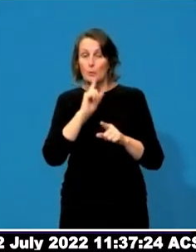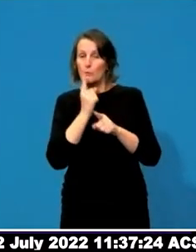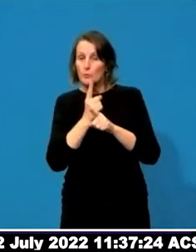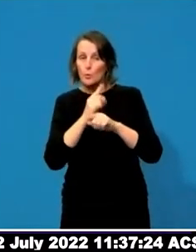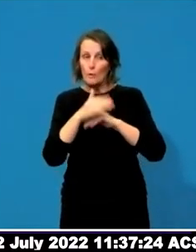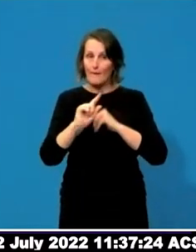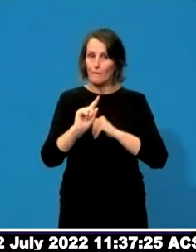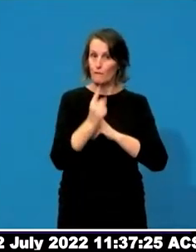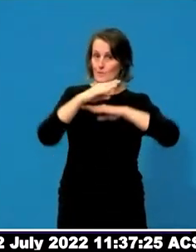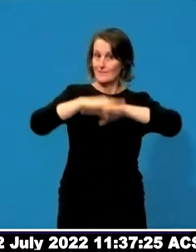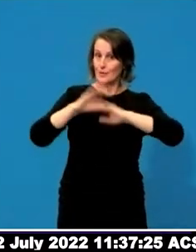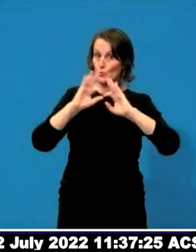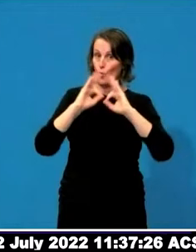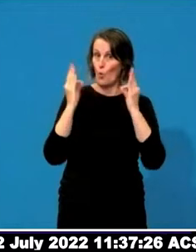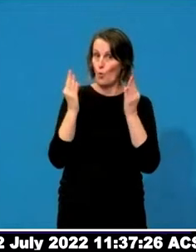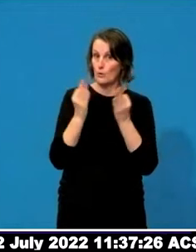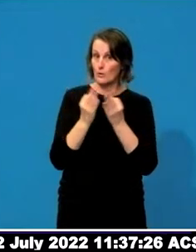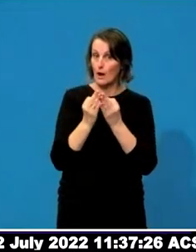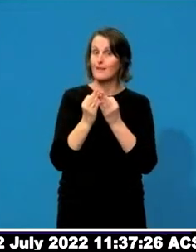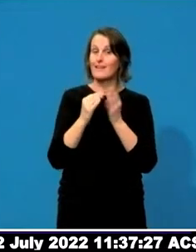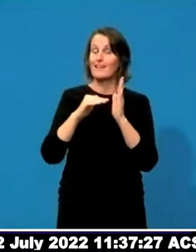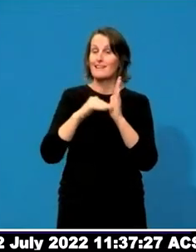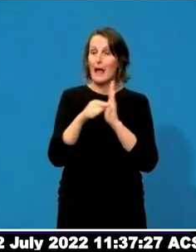that they were now part of a competitive tendering process